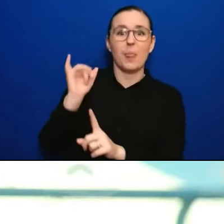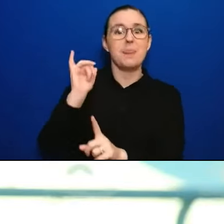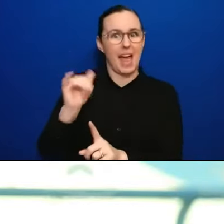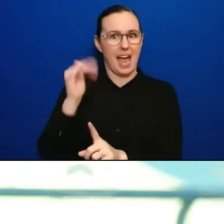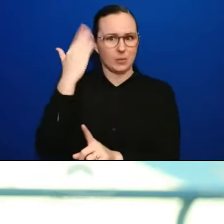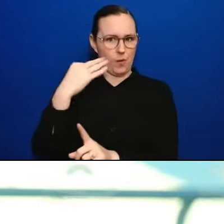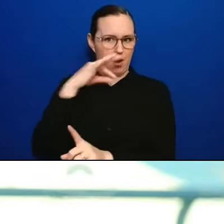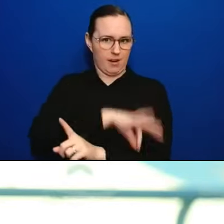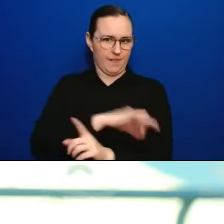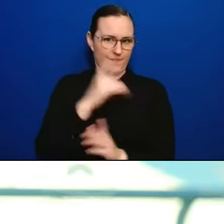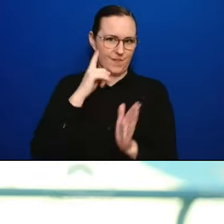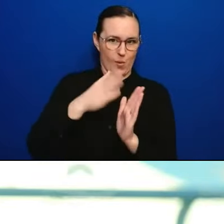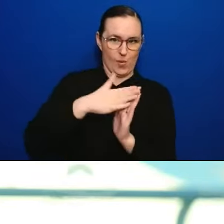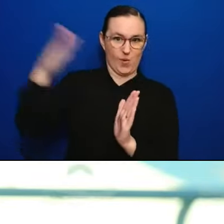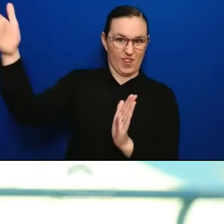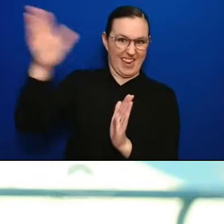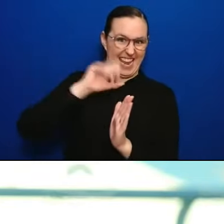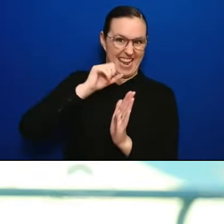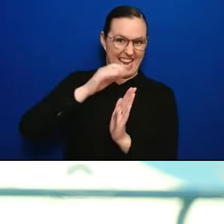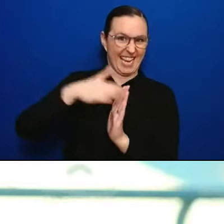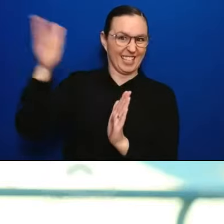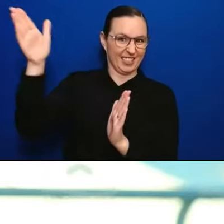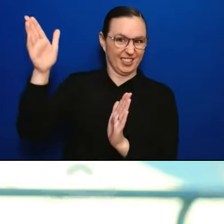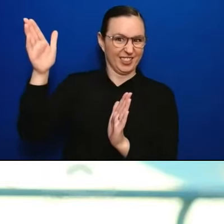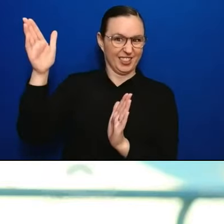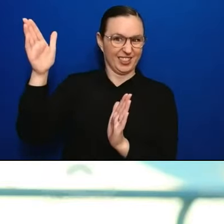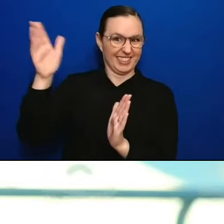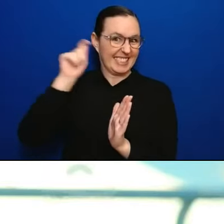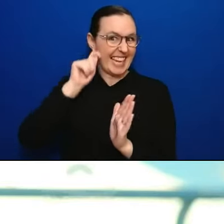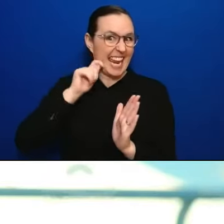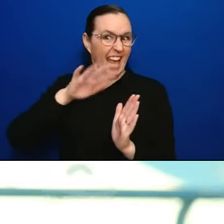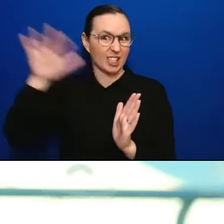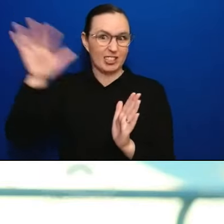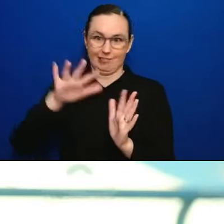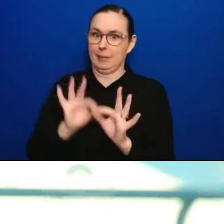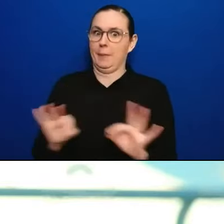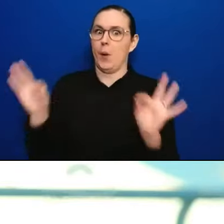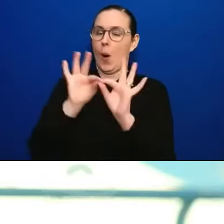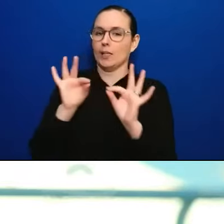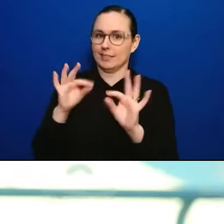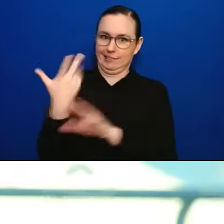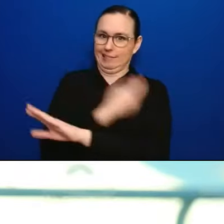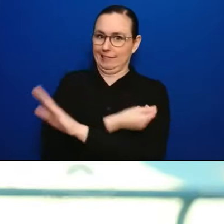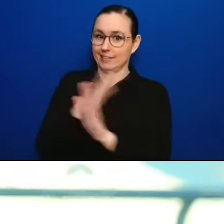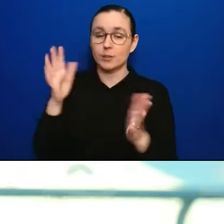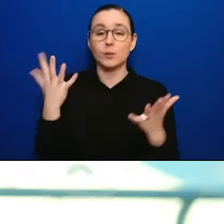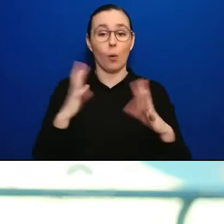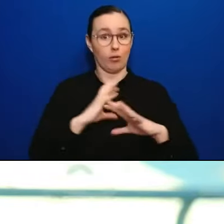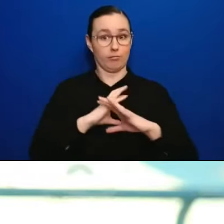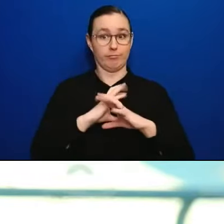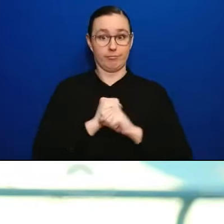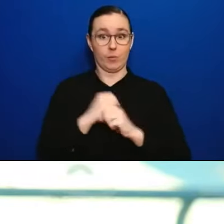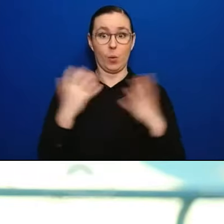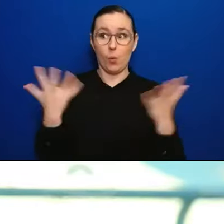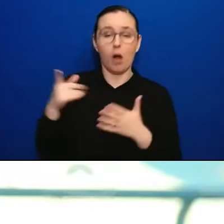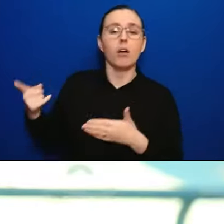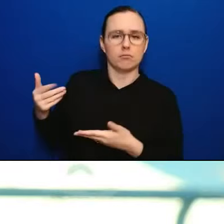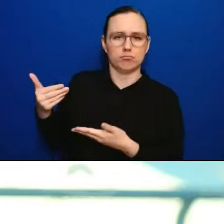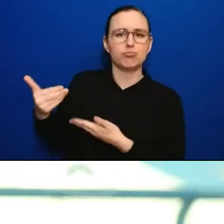which is why we see such great benefits from vaccine in the